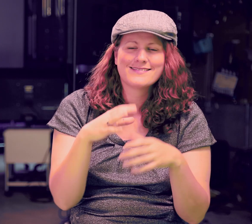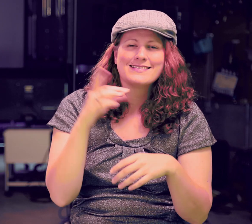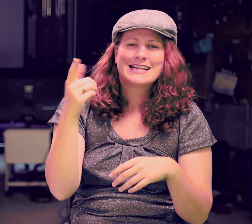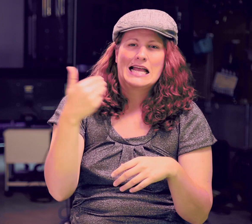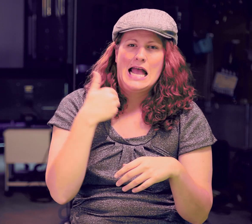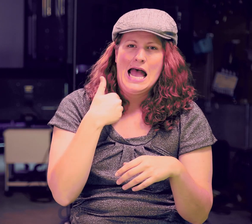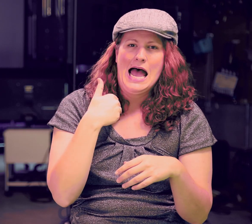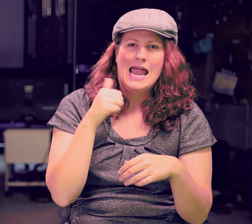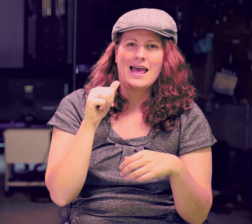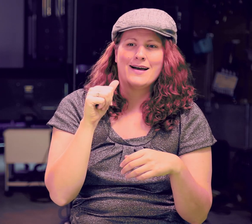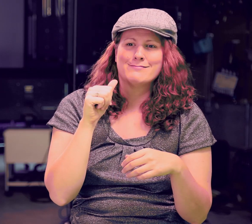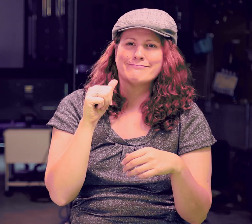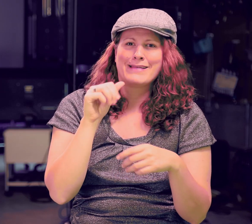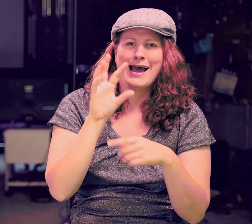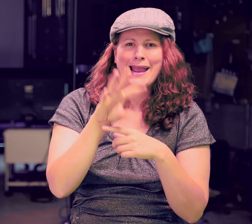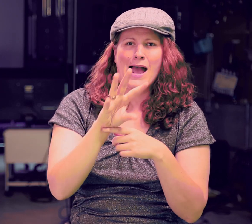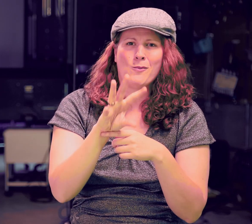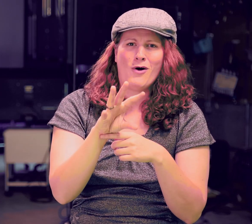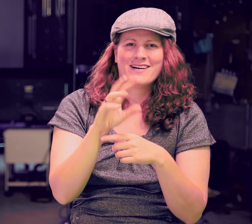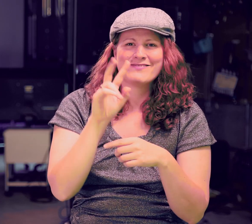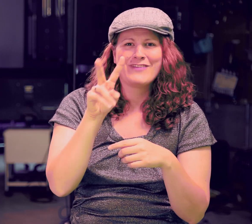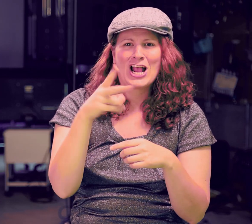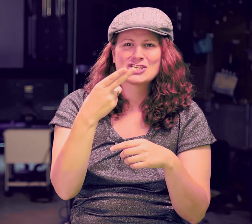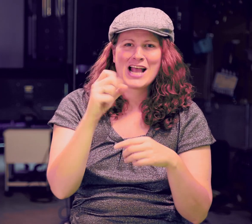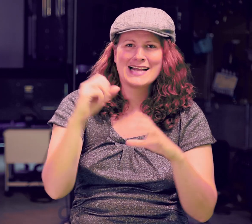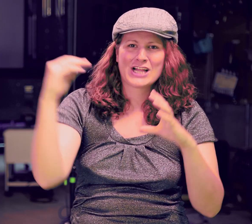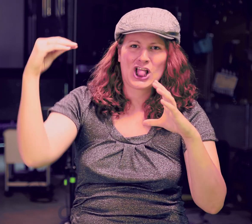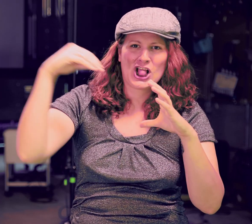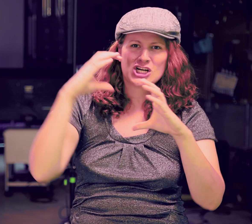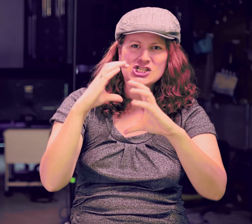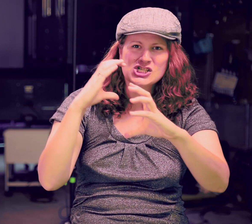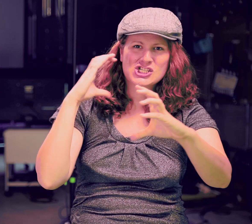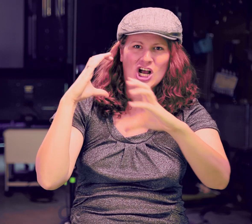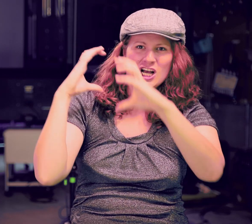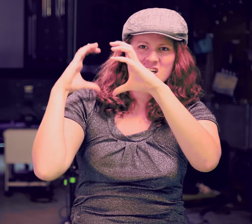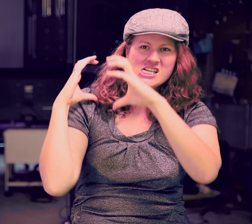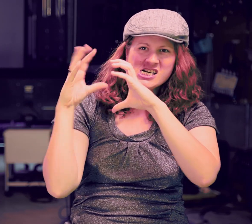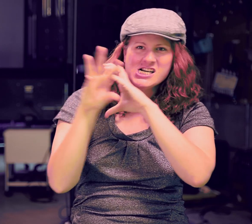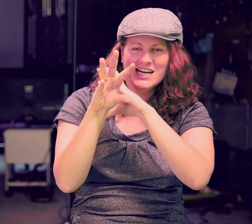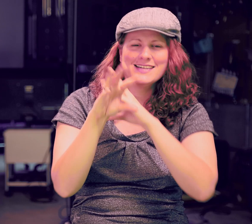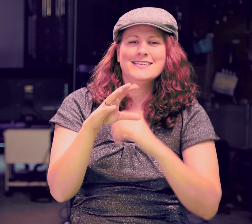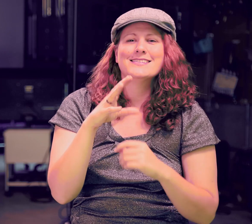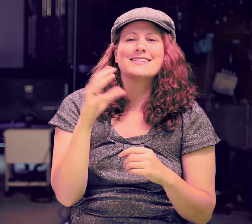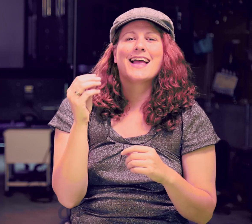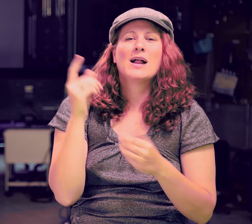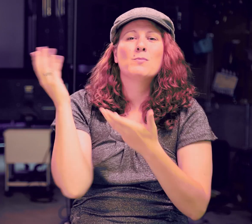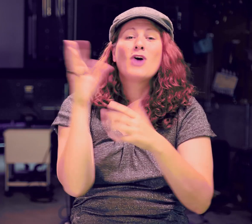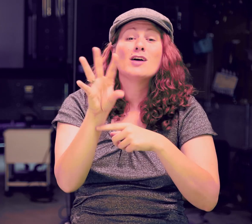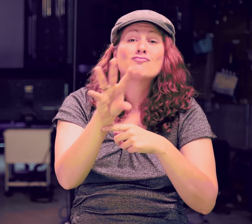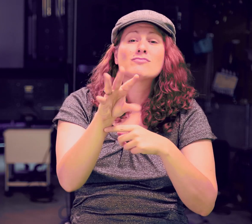He had a large VHS camera. He brought the camera,